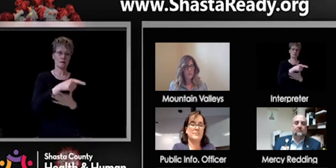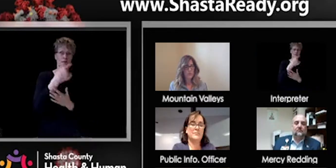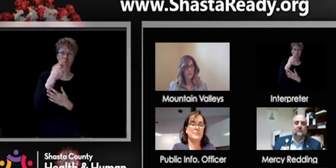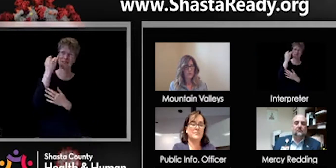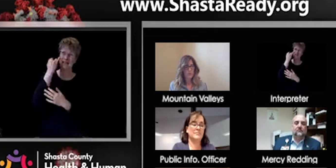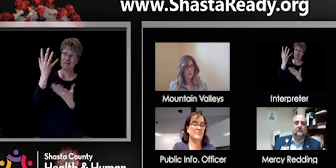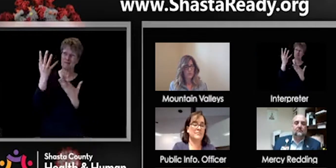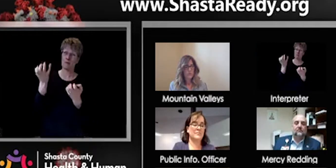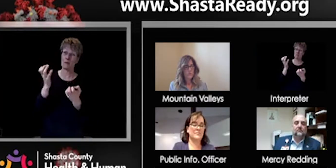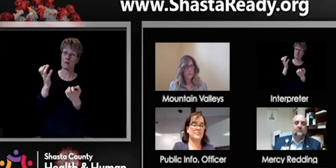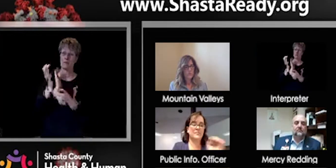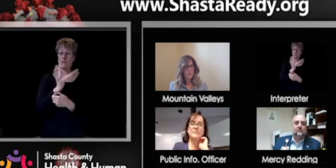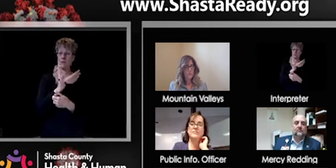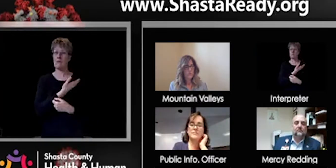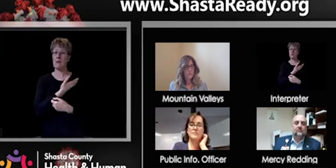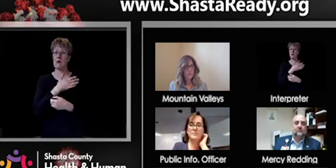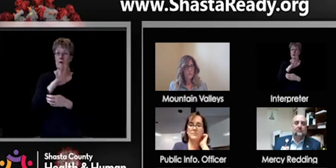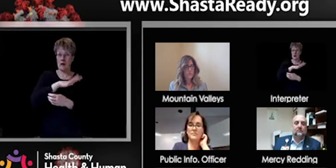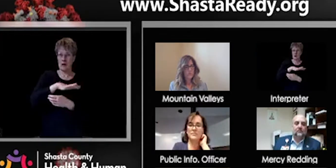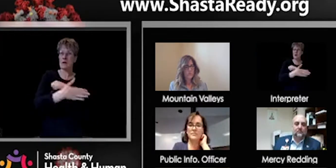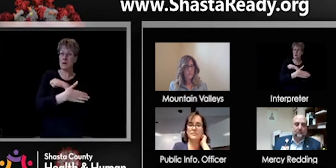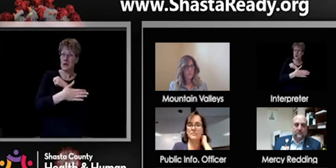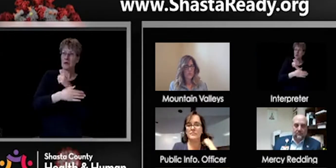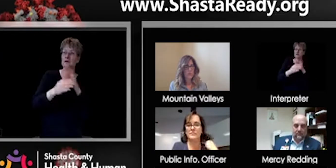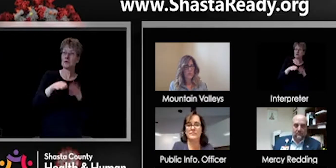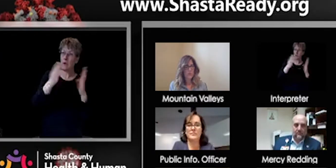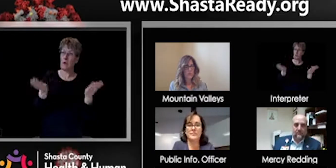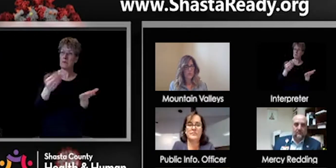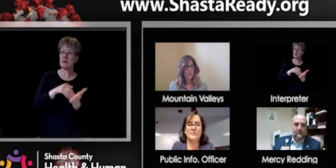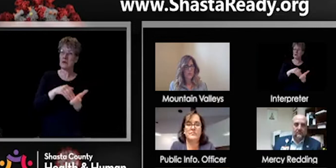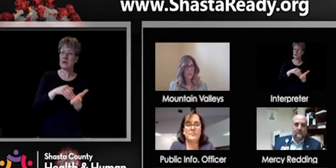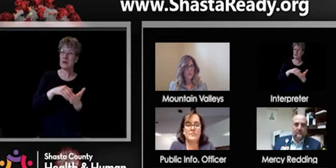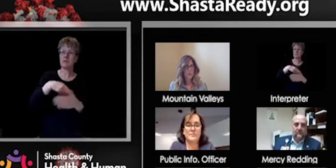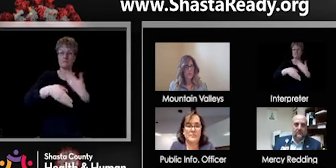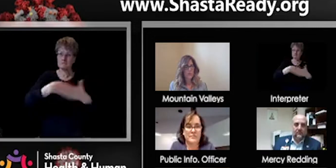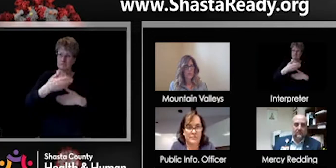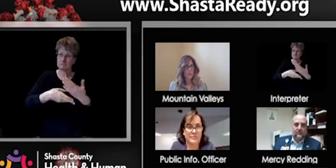for everyone to be out in public. That’s kind of what they indicated. So, I was curious,